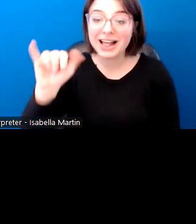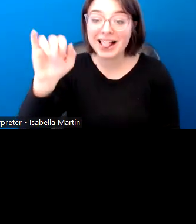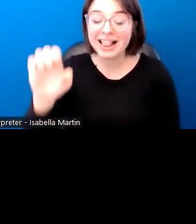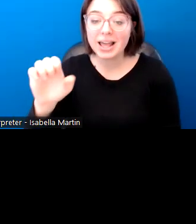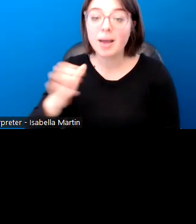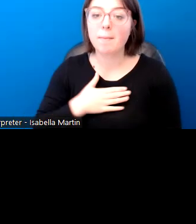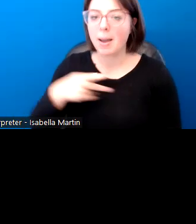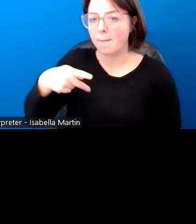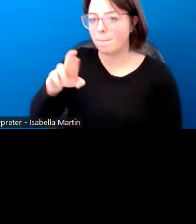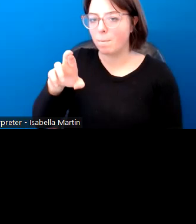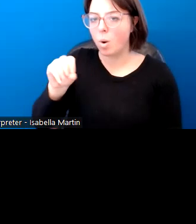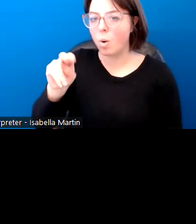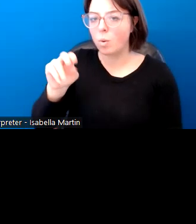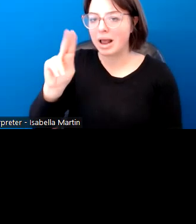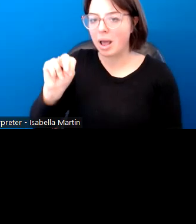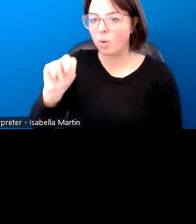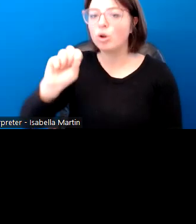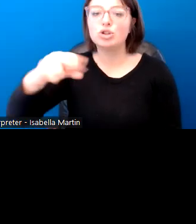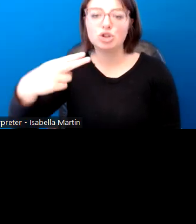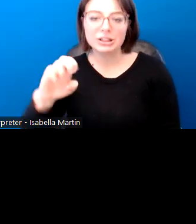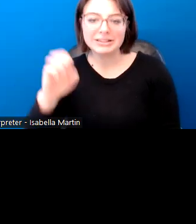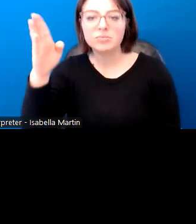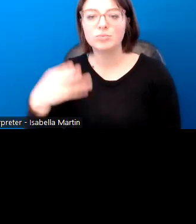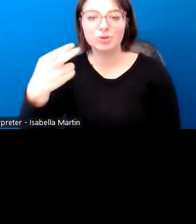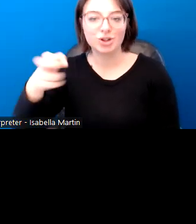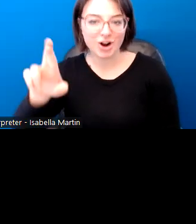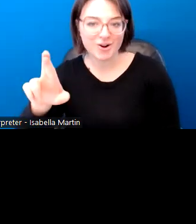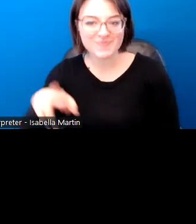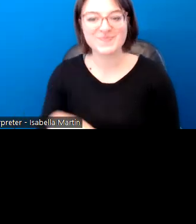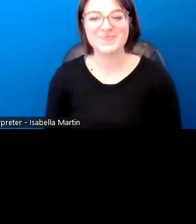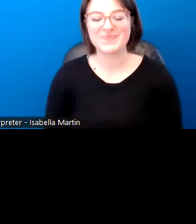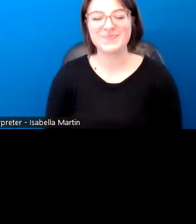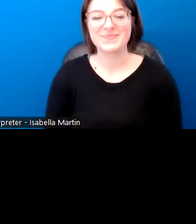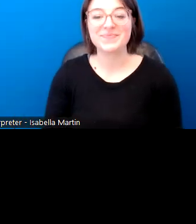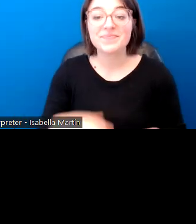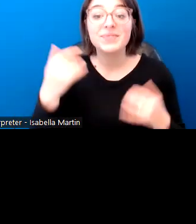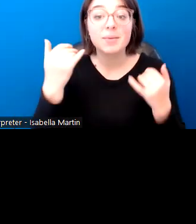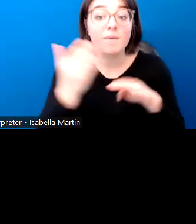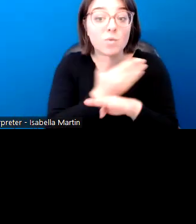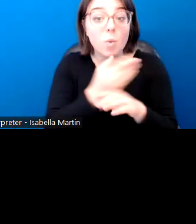Before we meet today's guest you will see two polls pop up on your screen. The first have you